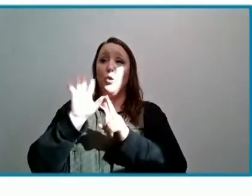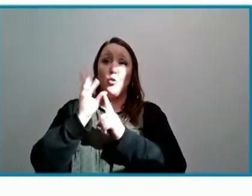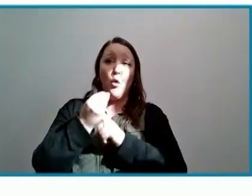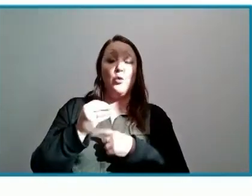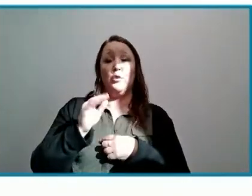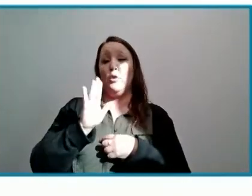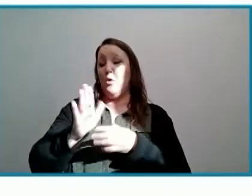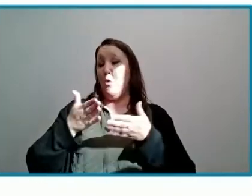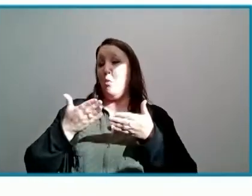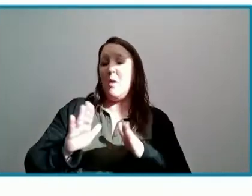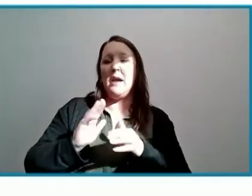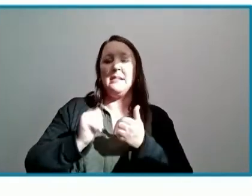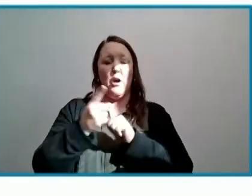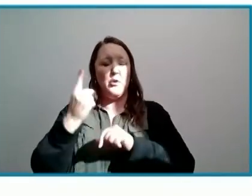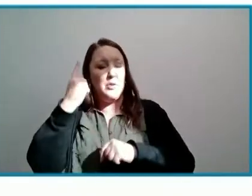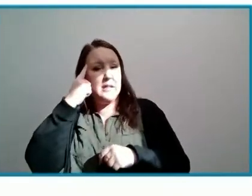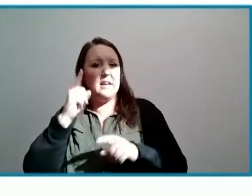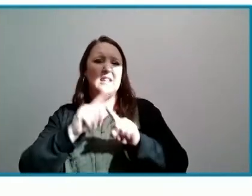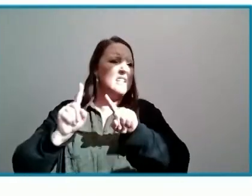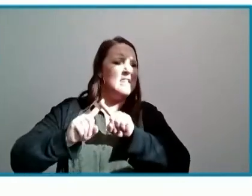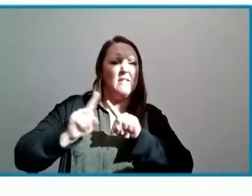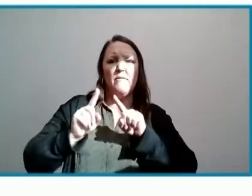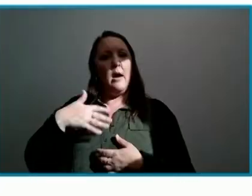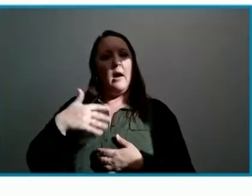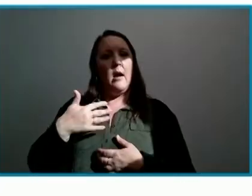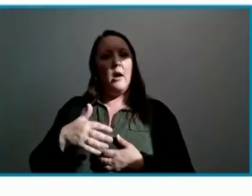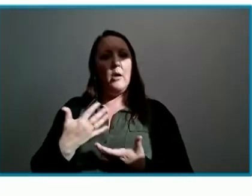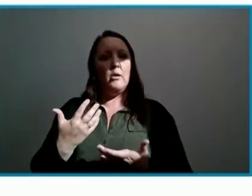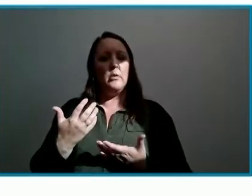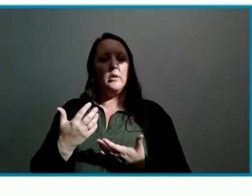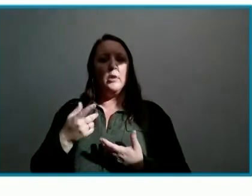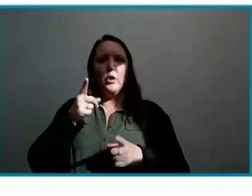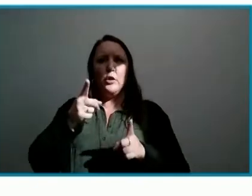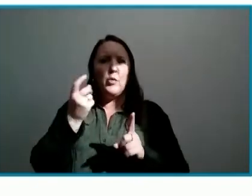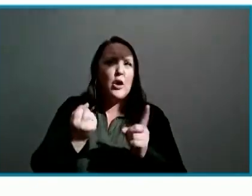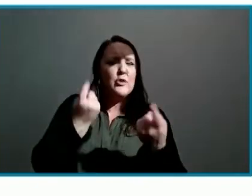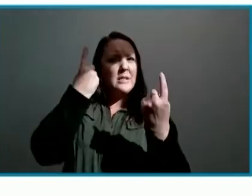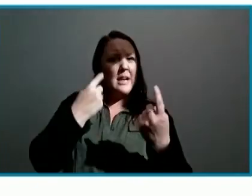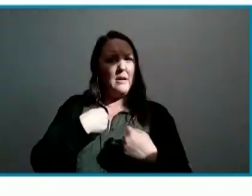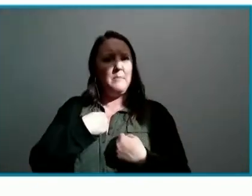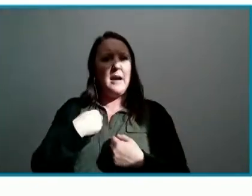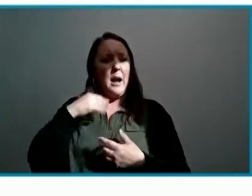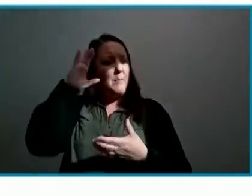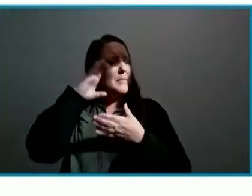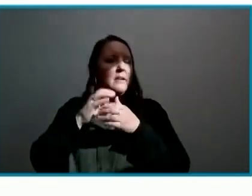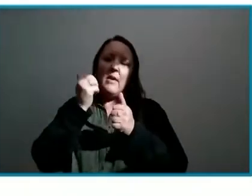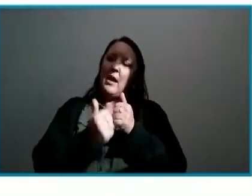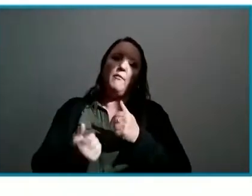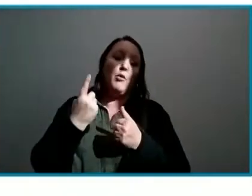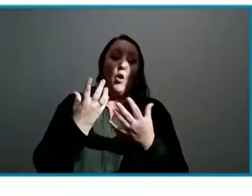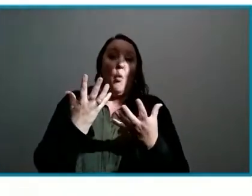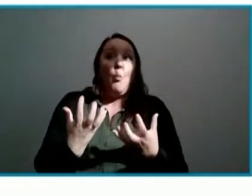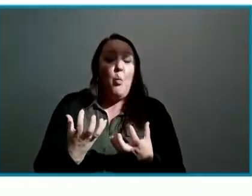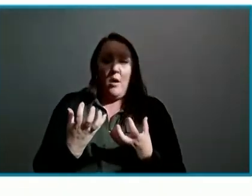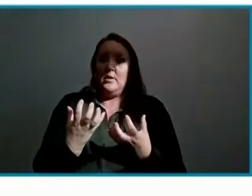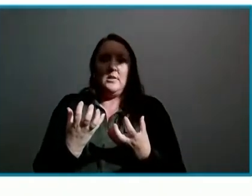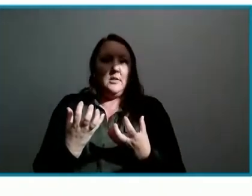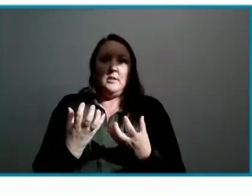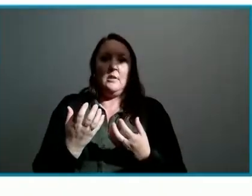and then just to feel like you're being heard, Uh, I believe everybody wants in some shape or form. Some people want to be heard by the world,